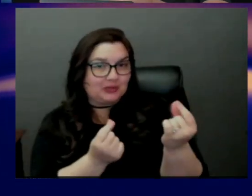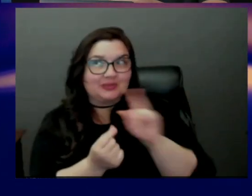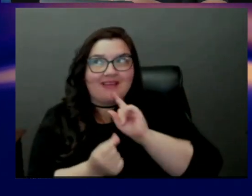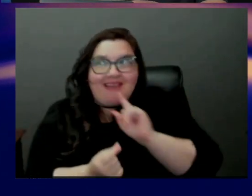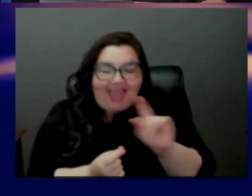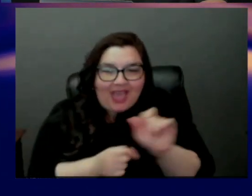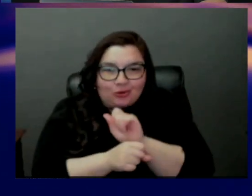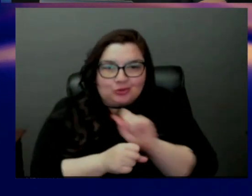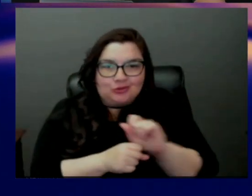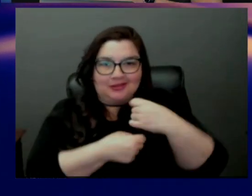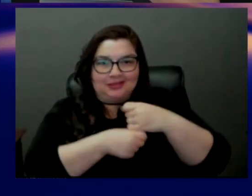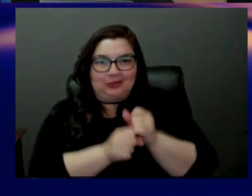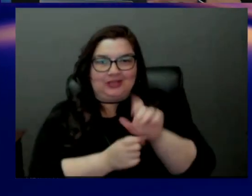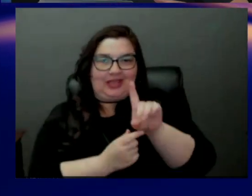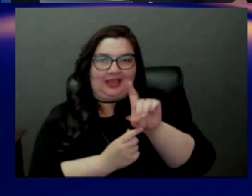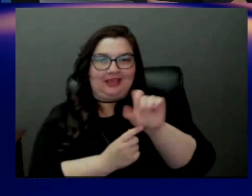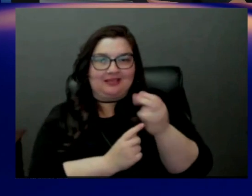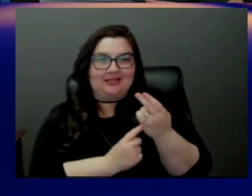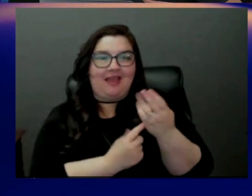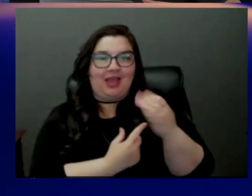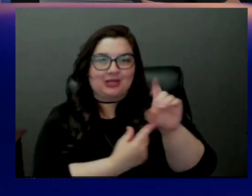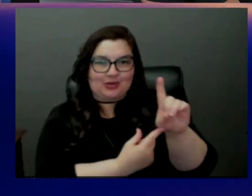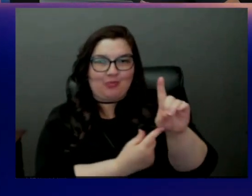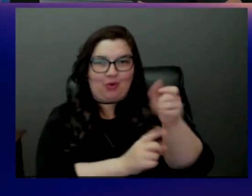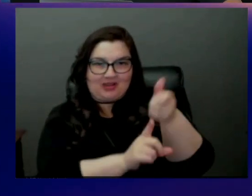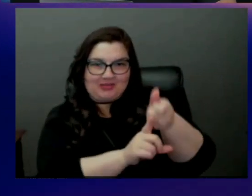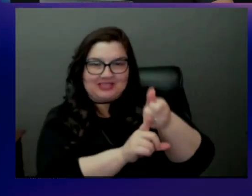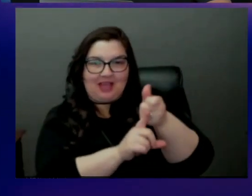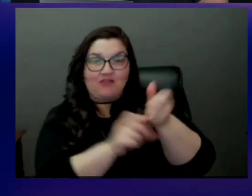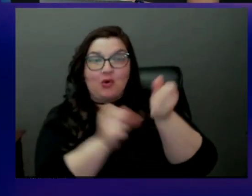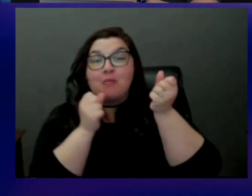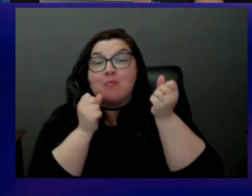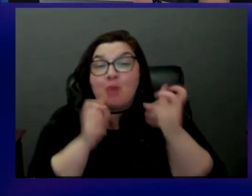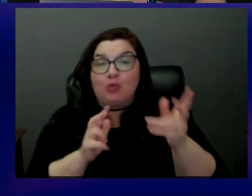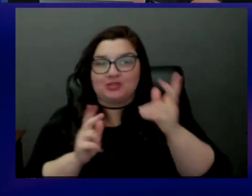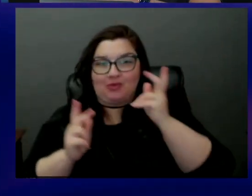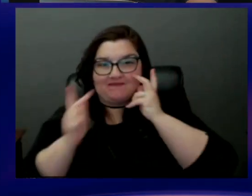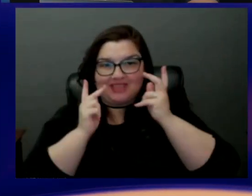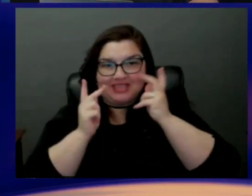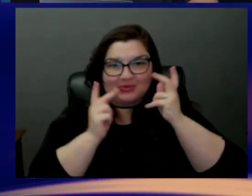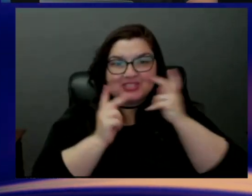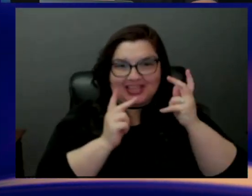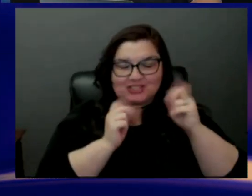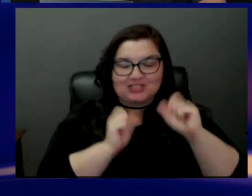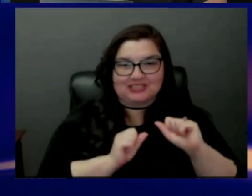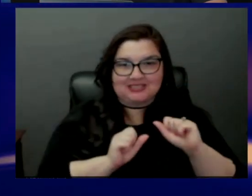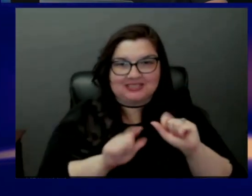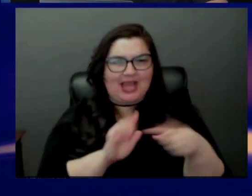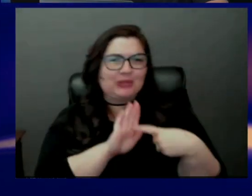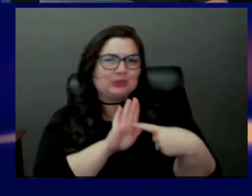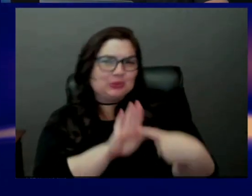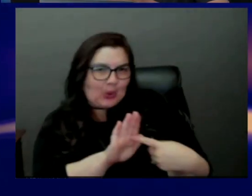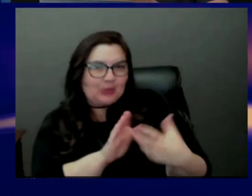for themselves with multiple visualizations on it. So I showed you sort of how we'd saved many visualizations on it.